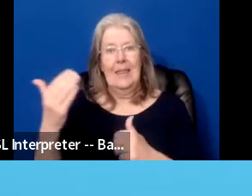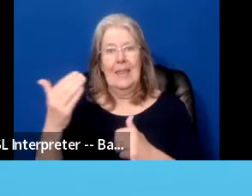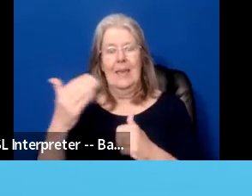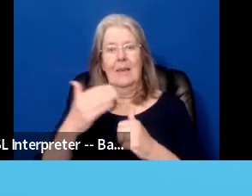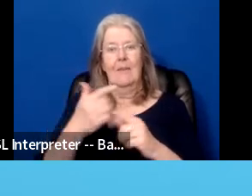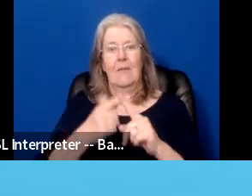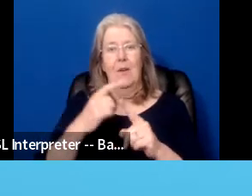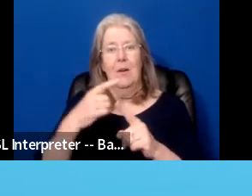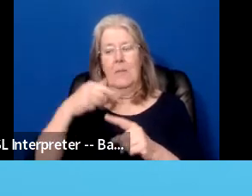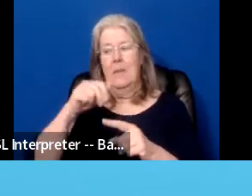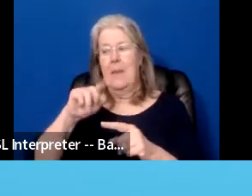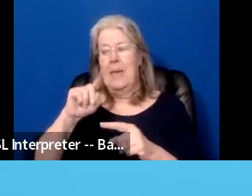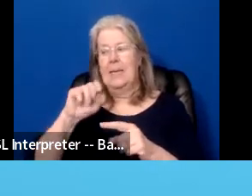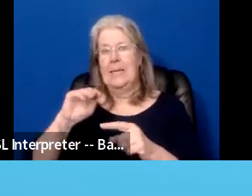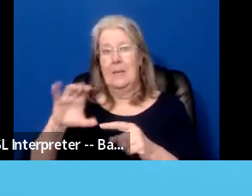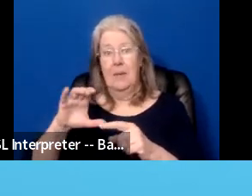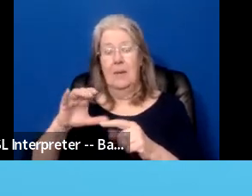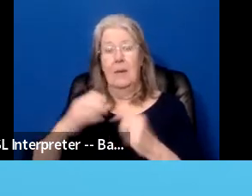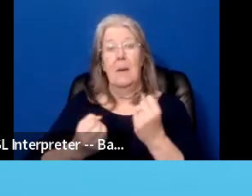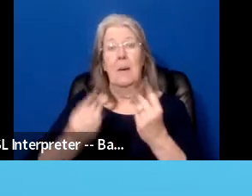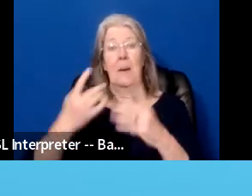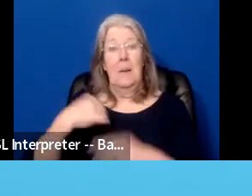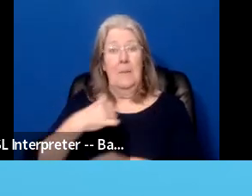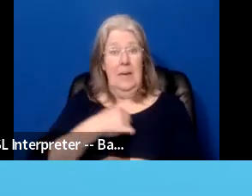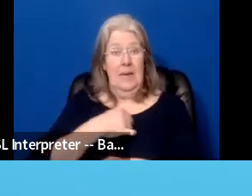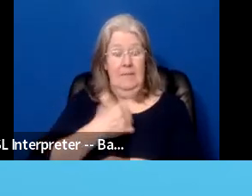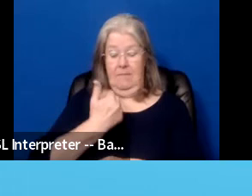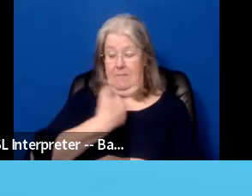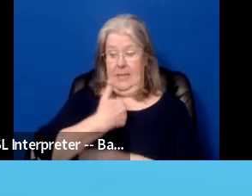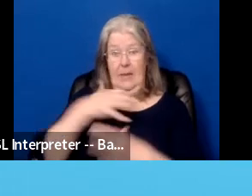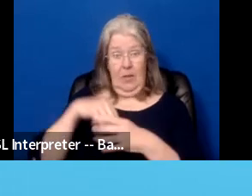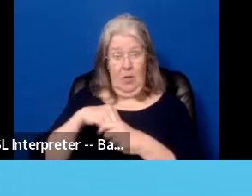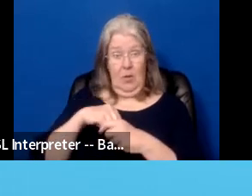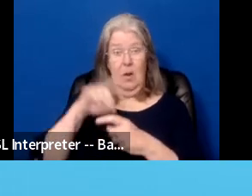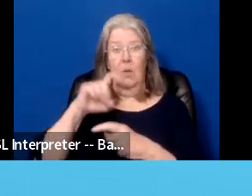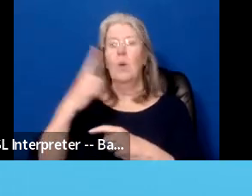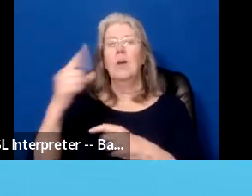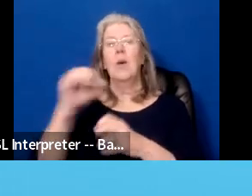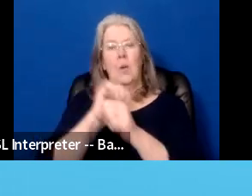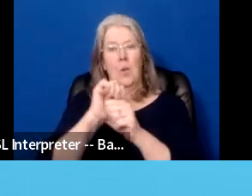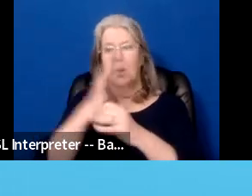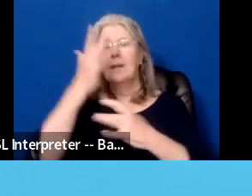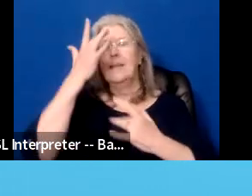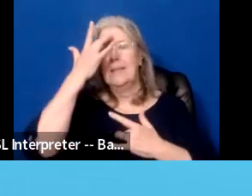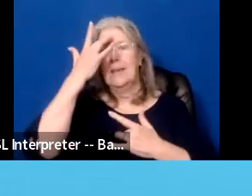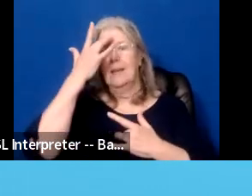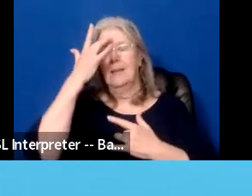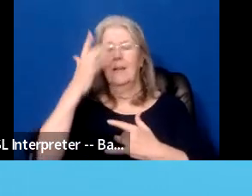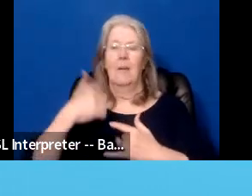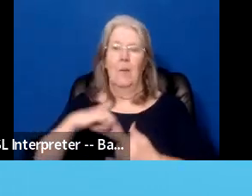is that many of us and myself included, would go to work sick because we thought well we, you know,